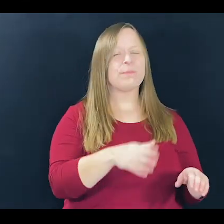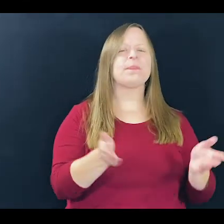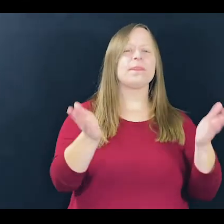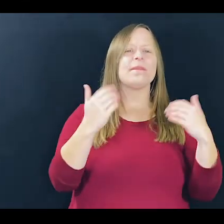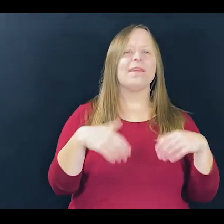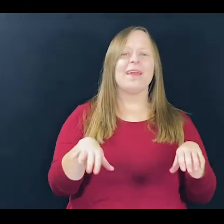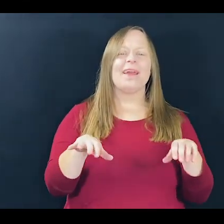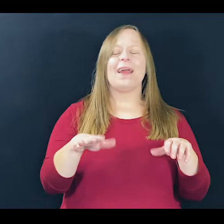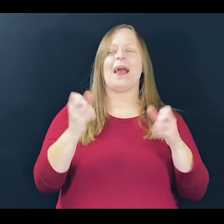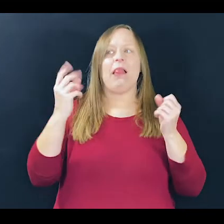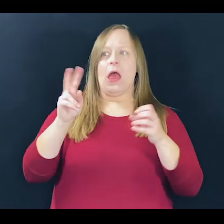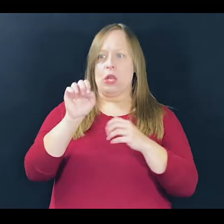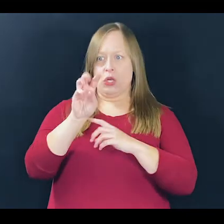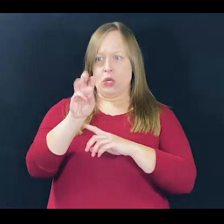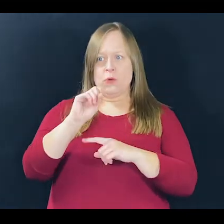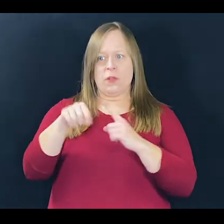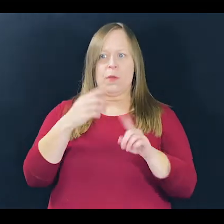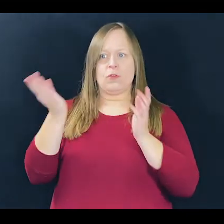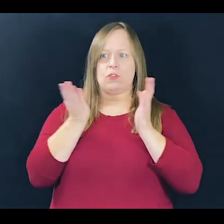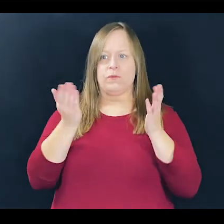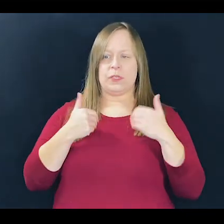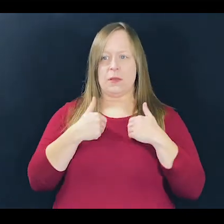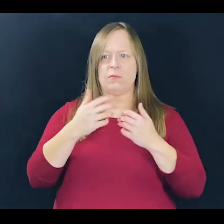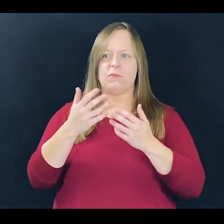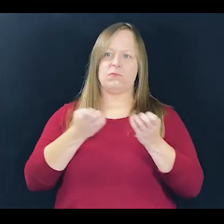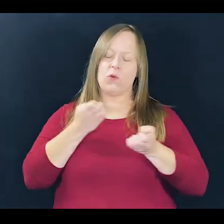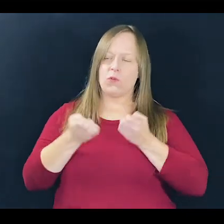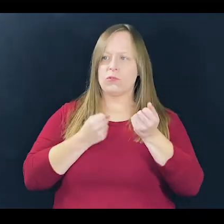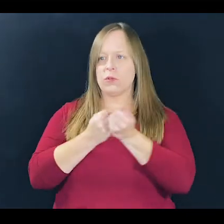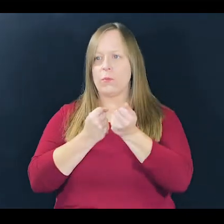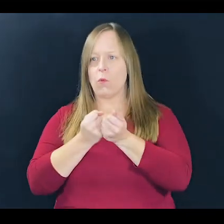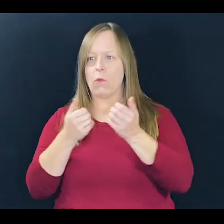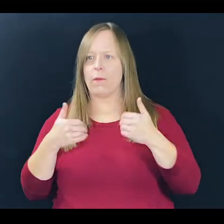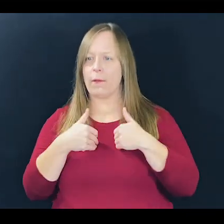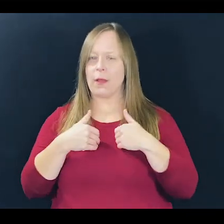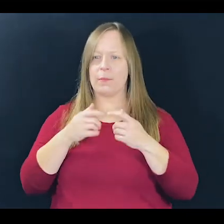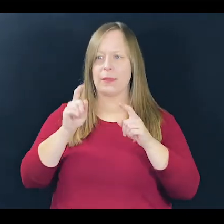K: So there's been a lot of news about service animals, emotional support animals where